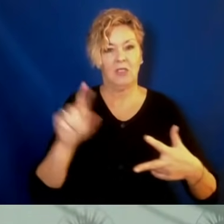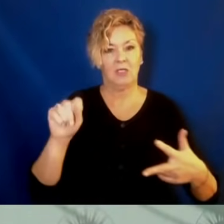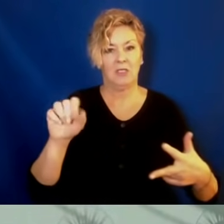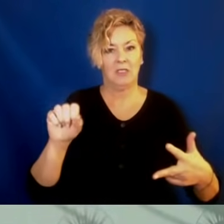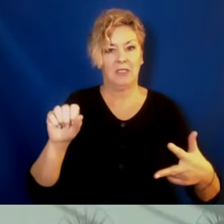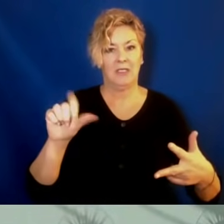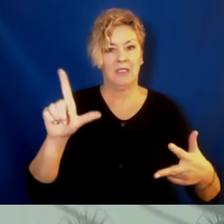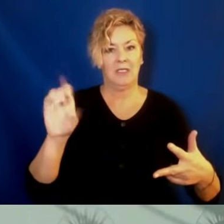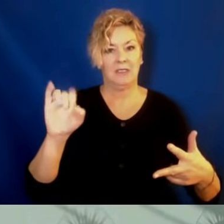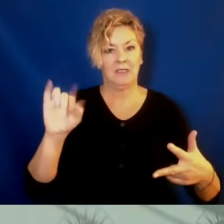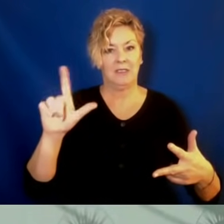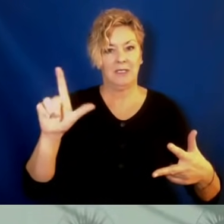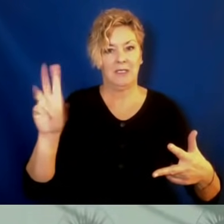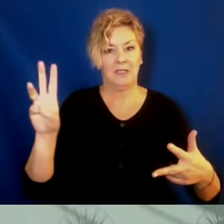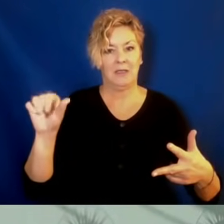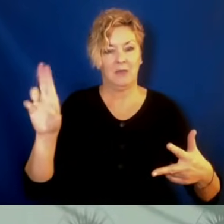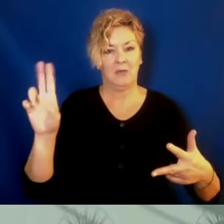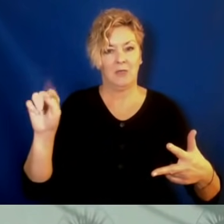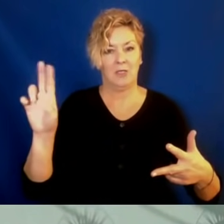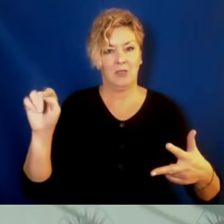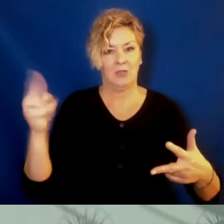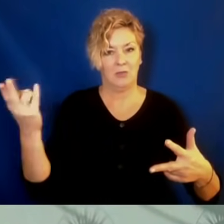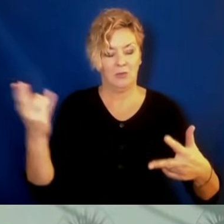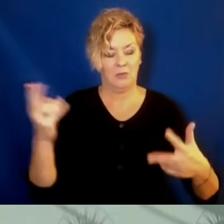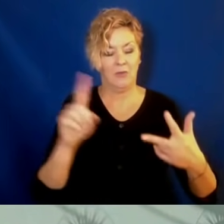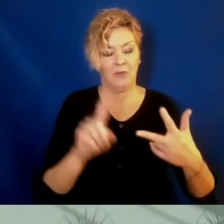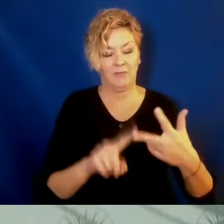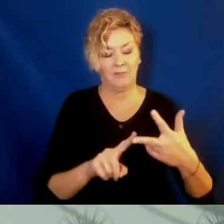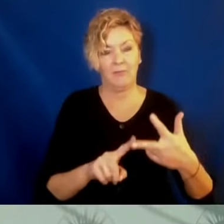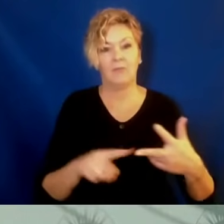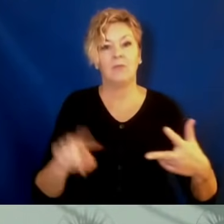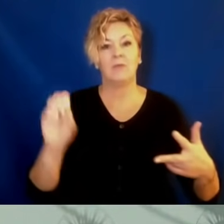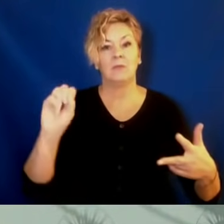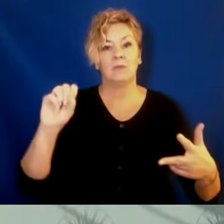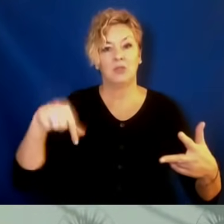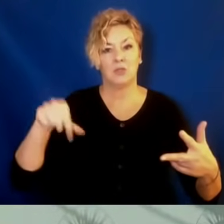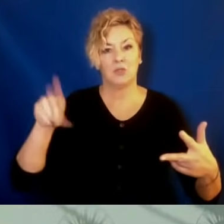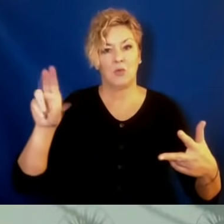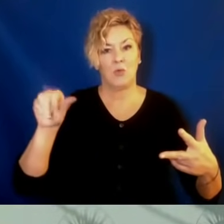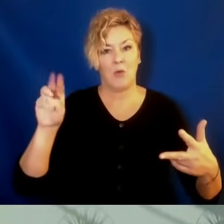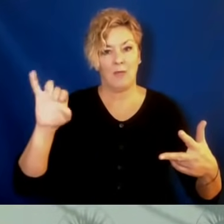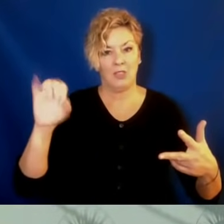BCCDC. This is our COVID-19 briefing for British Columbia from Monday, November 2, 2020.